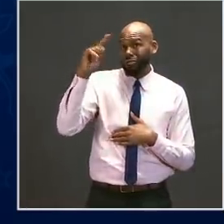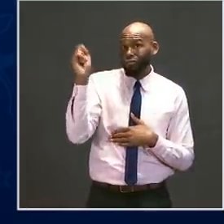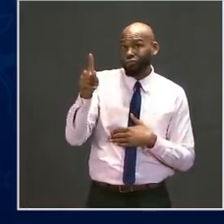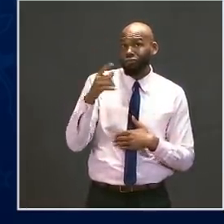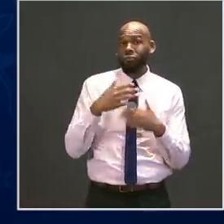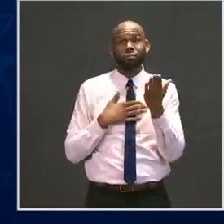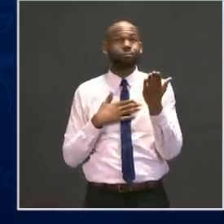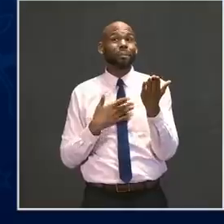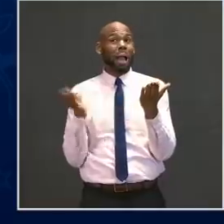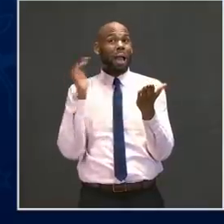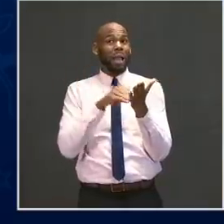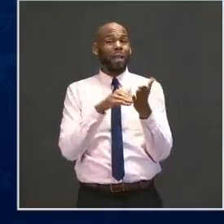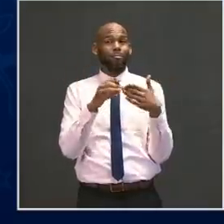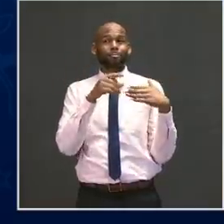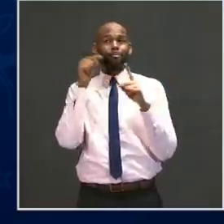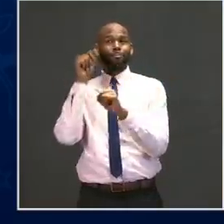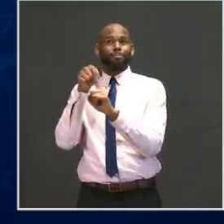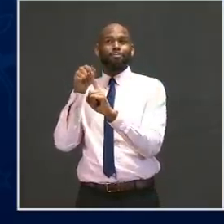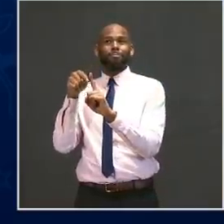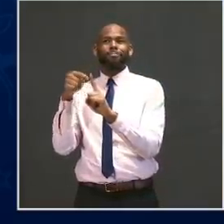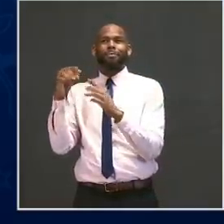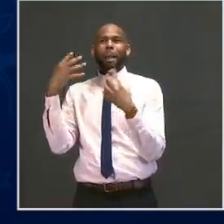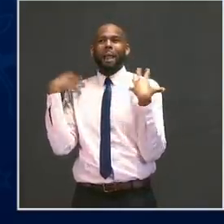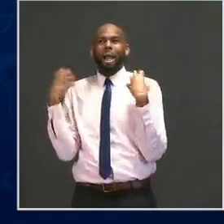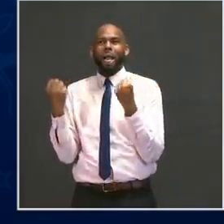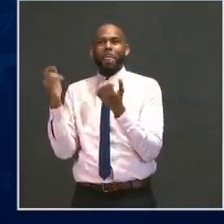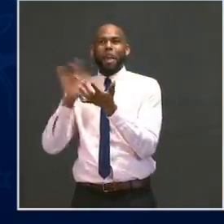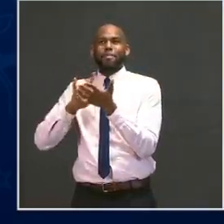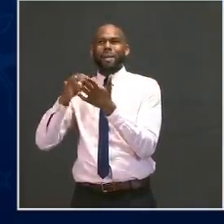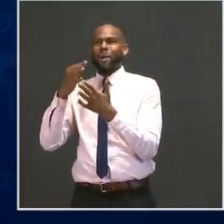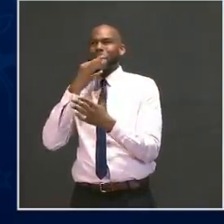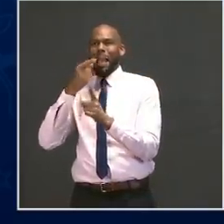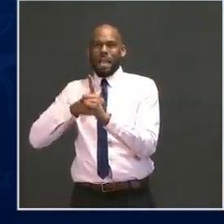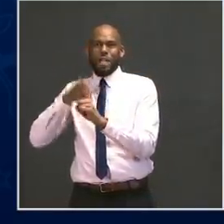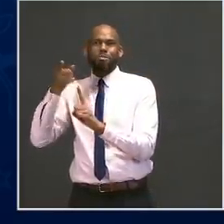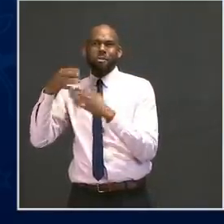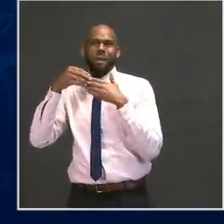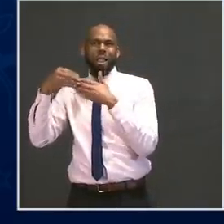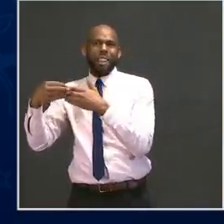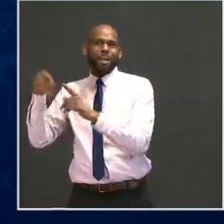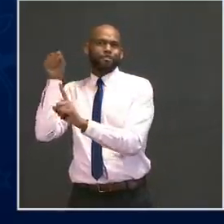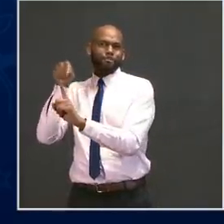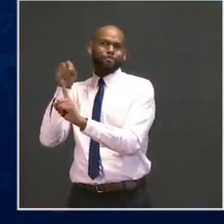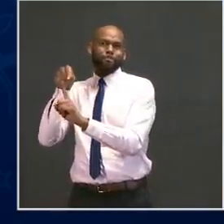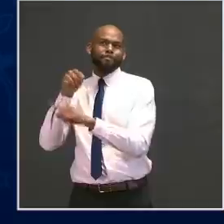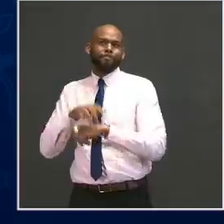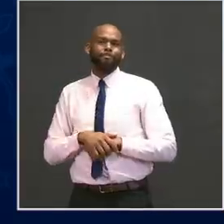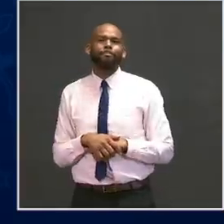and medical experts to comment on specific steps taken by states as it relates to COVID. Go ahead. The Press: Hi, Jen. Thanks.